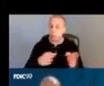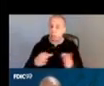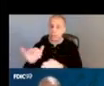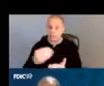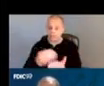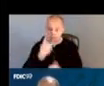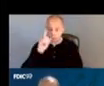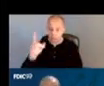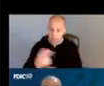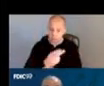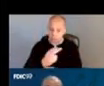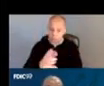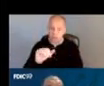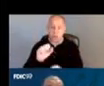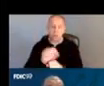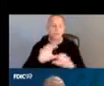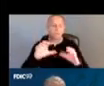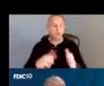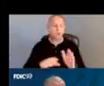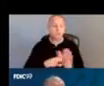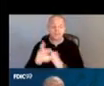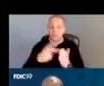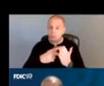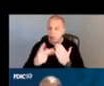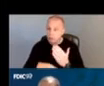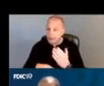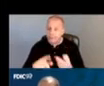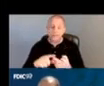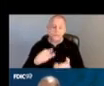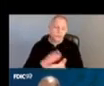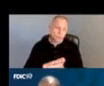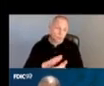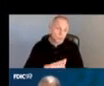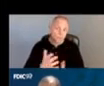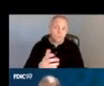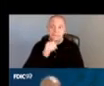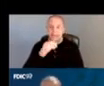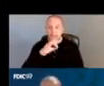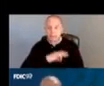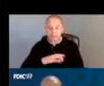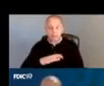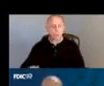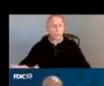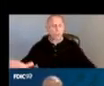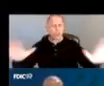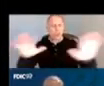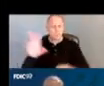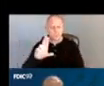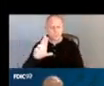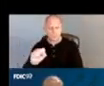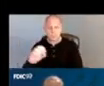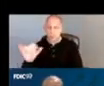by workforce development and by schools and non-profits across the country and banks.